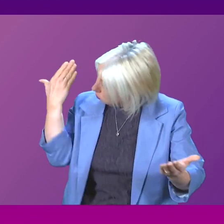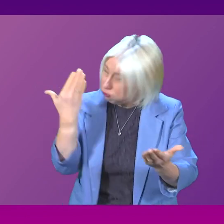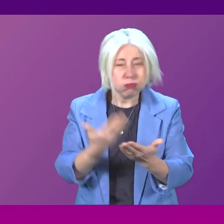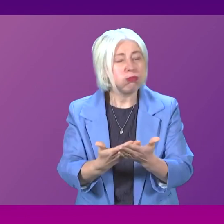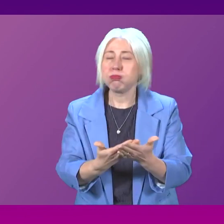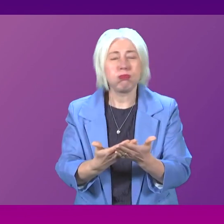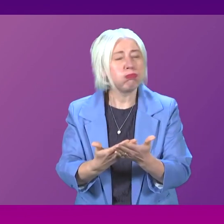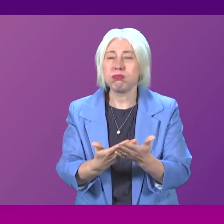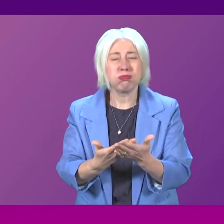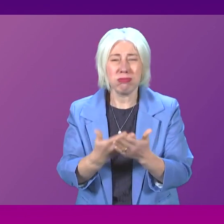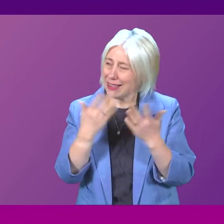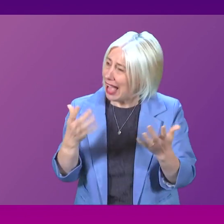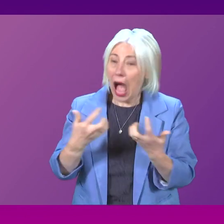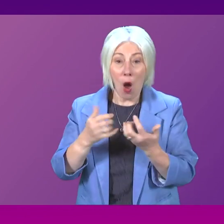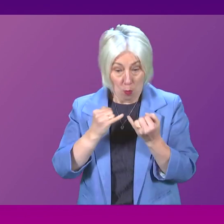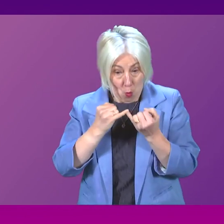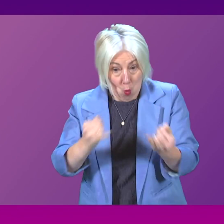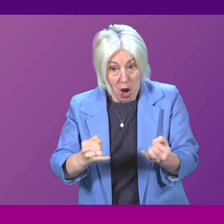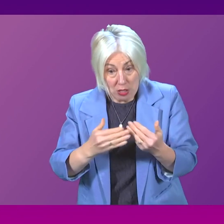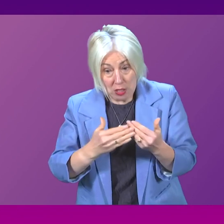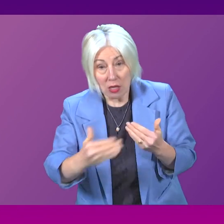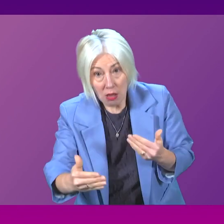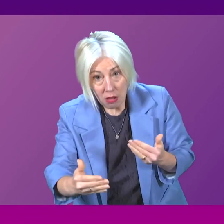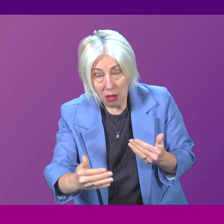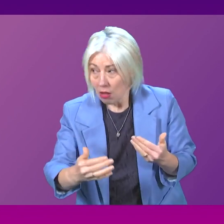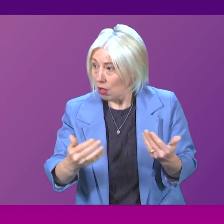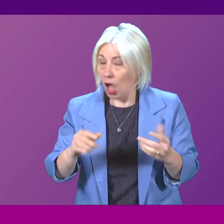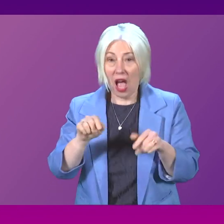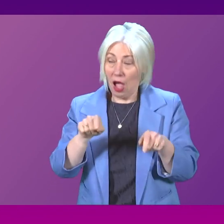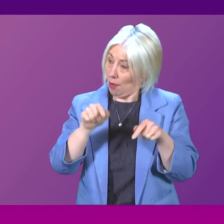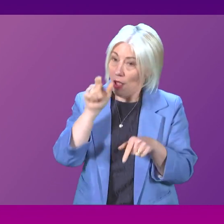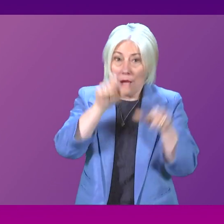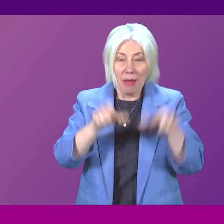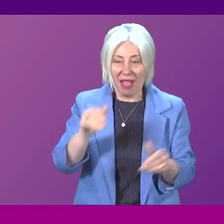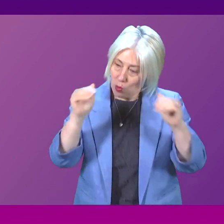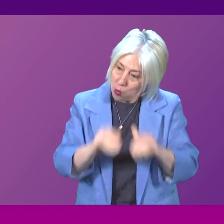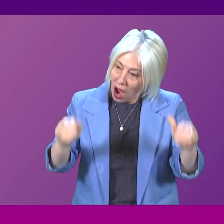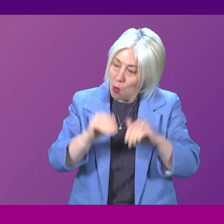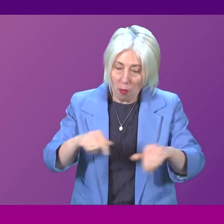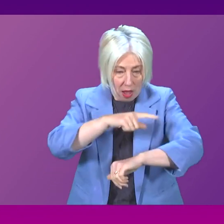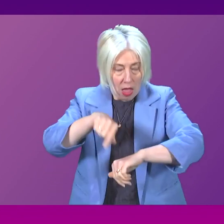How bad does it have to get, how long do people have to wait and how many lives have to be